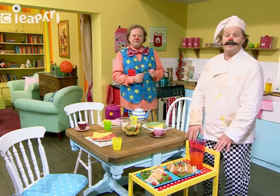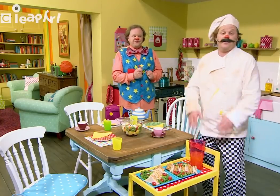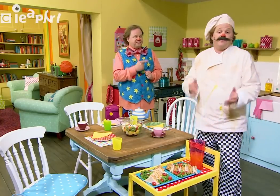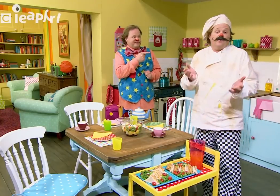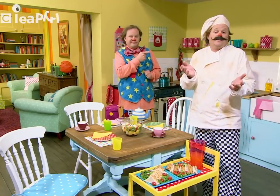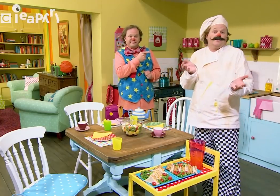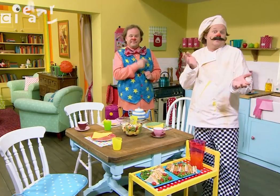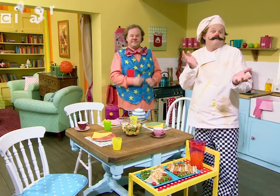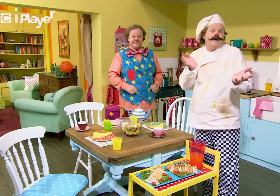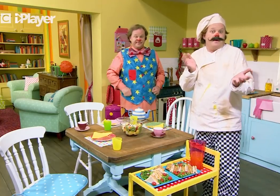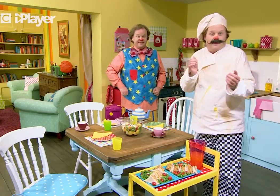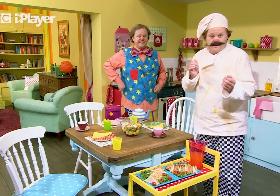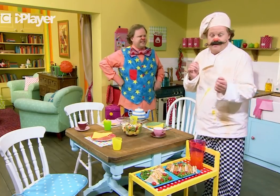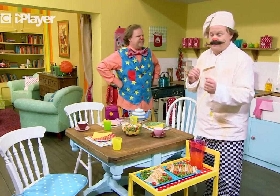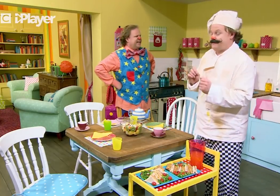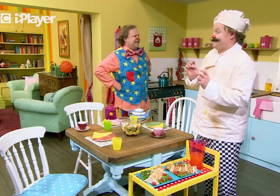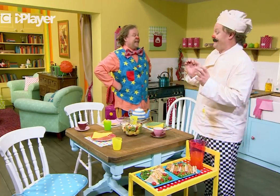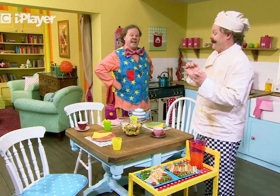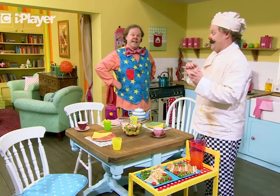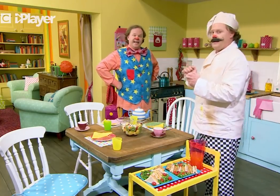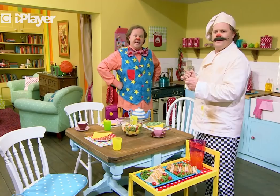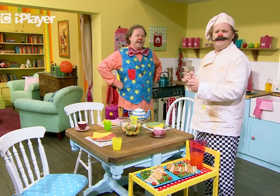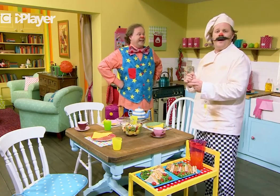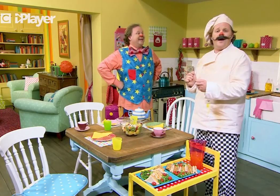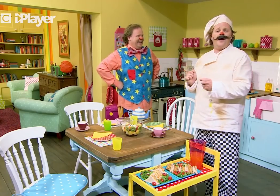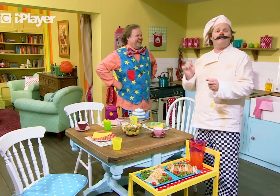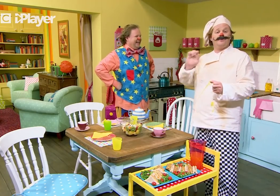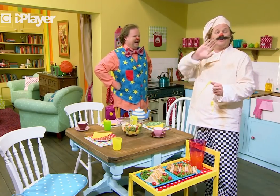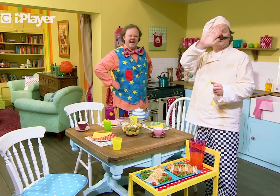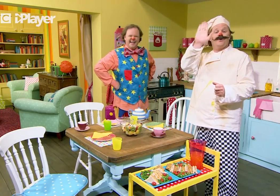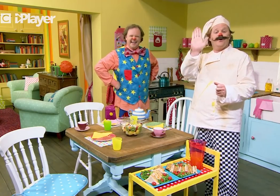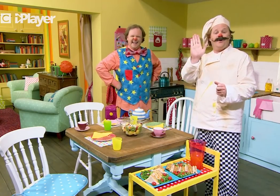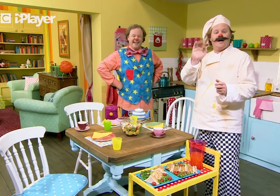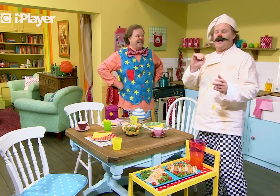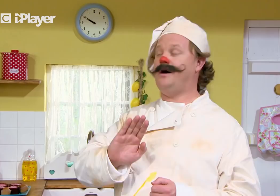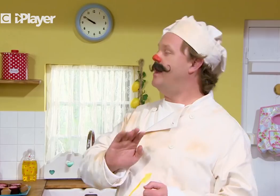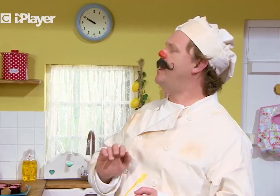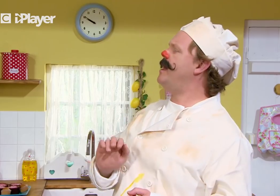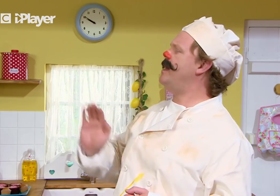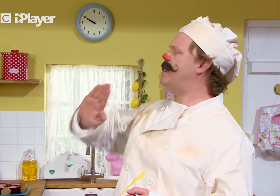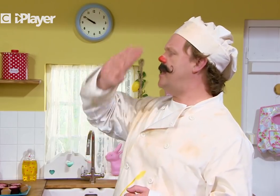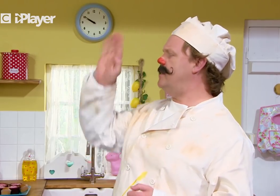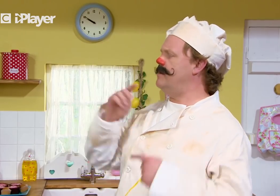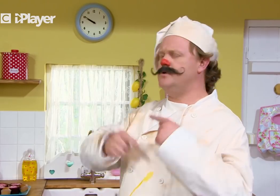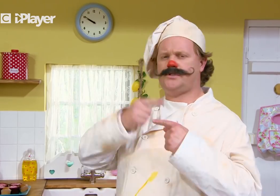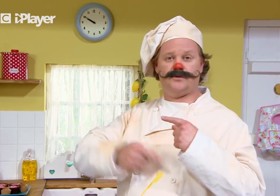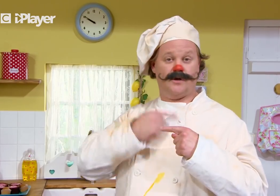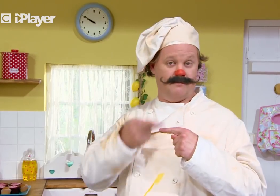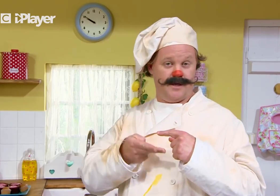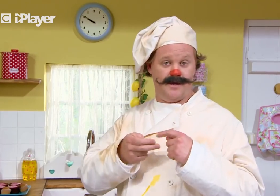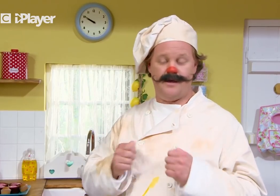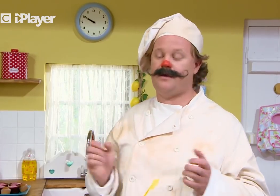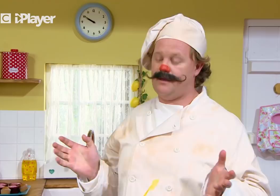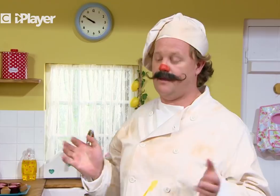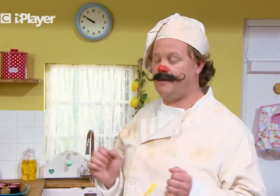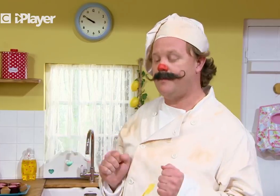but of course it was me hello chef tumble ah bonjour ah hello museu tumbley